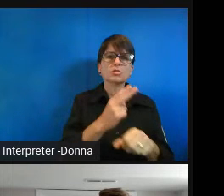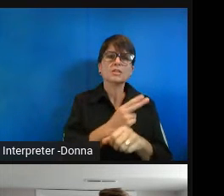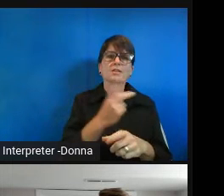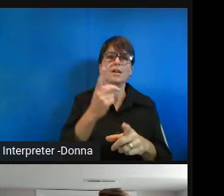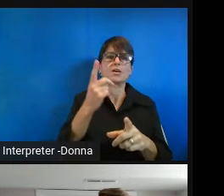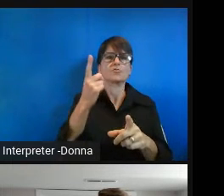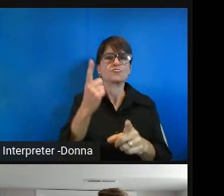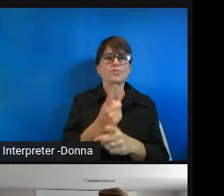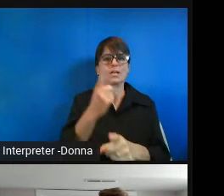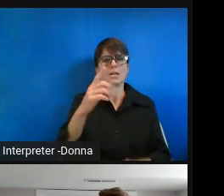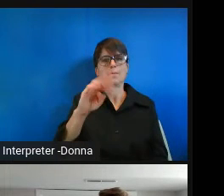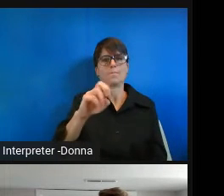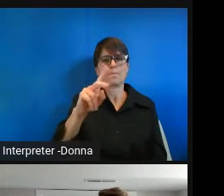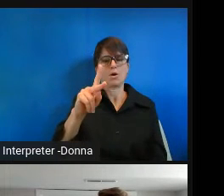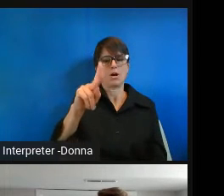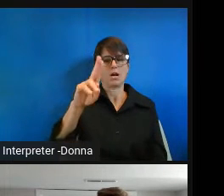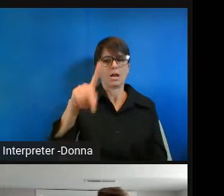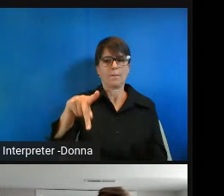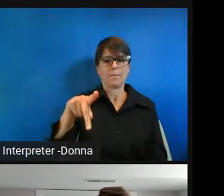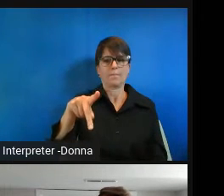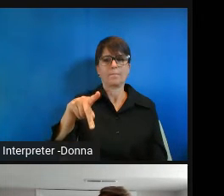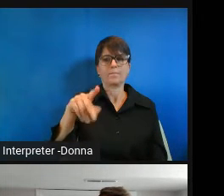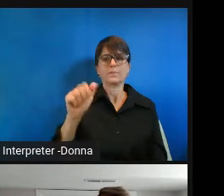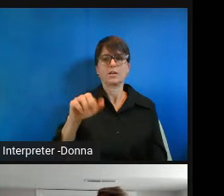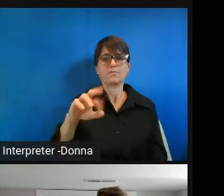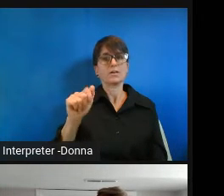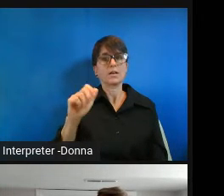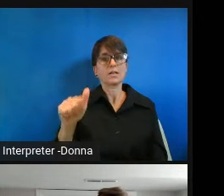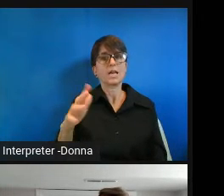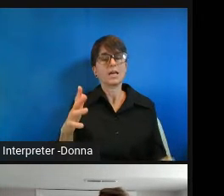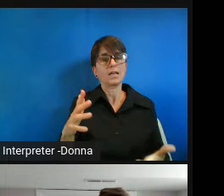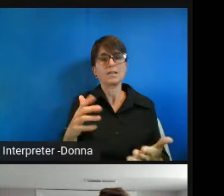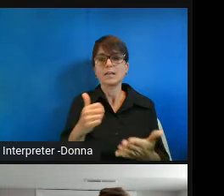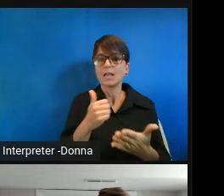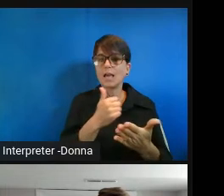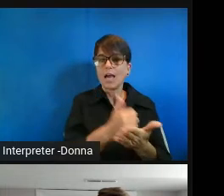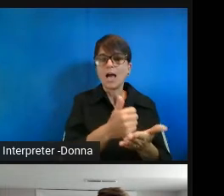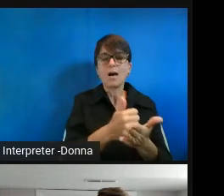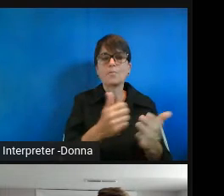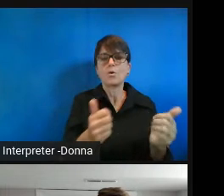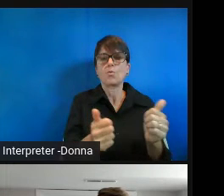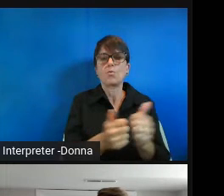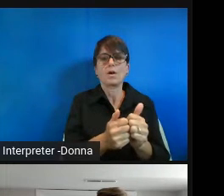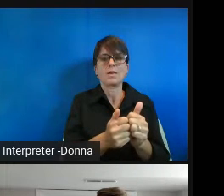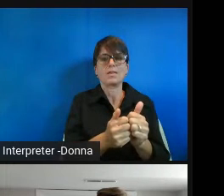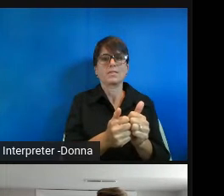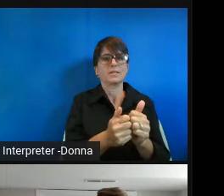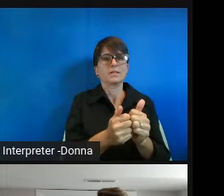ARIA can update the accessibility tree but does nothing for displaying or altering functionality on a page.